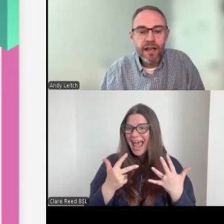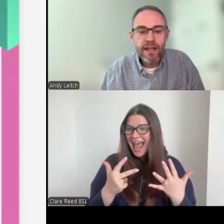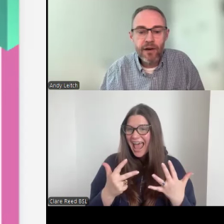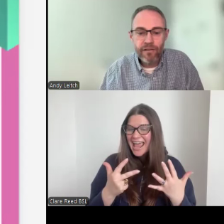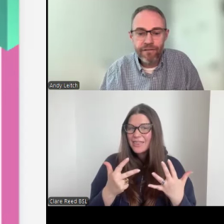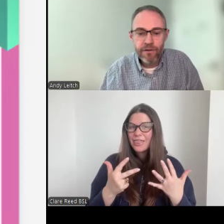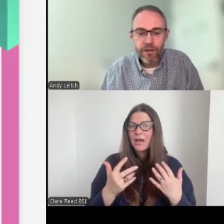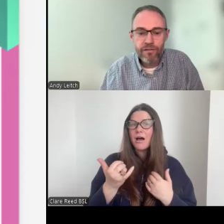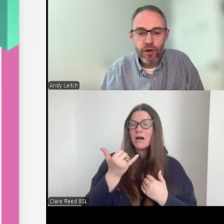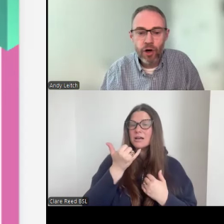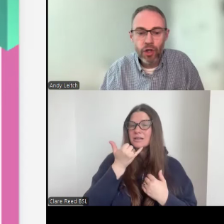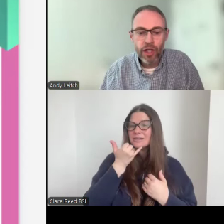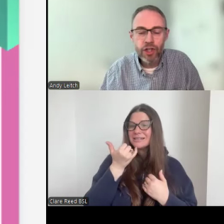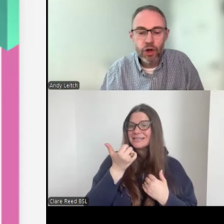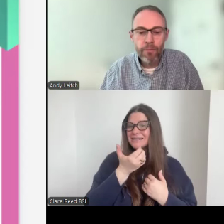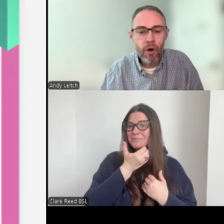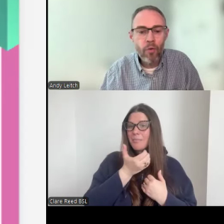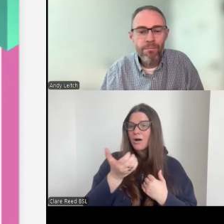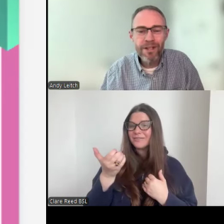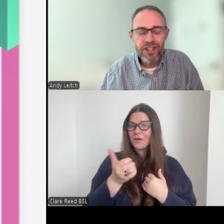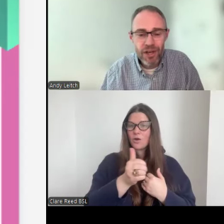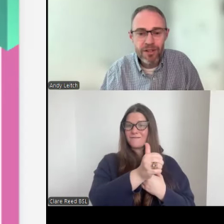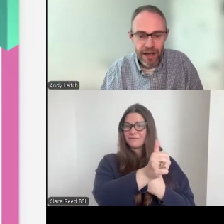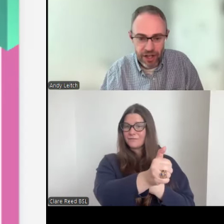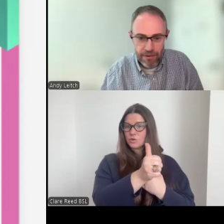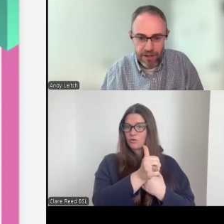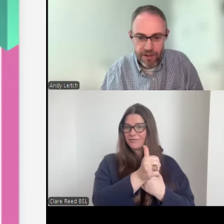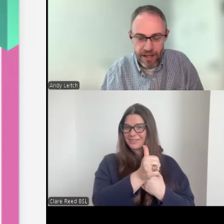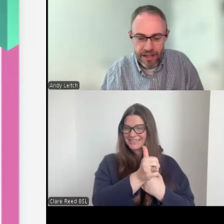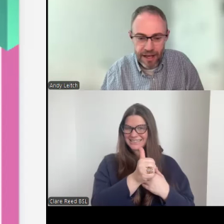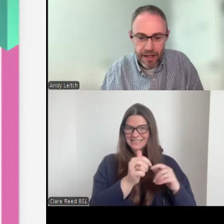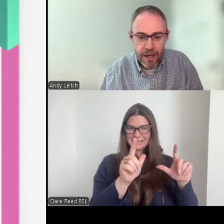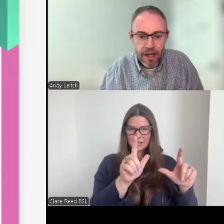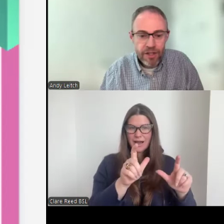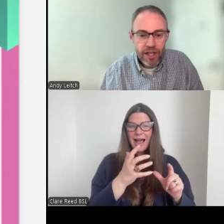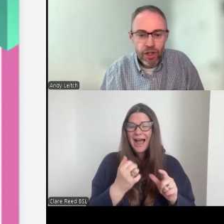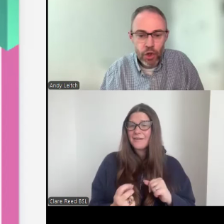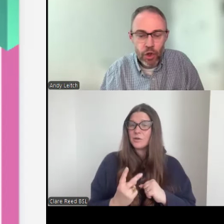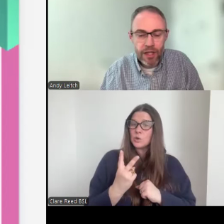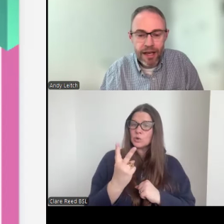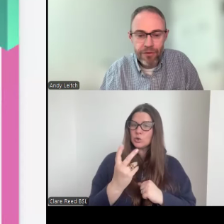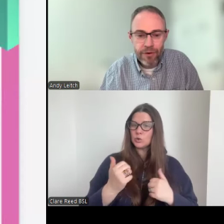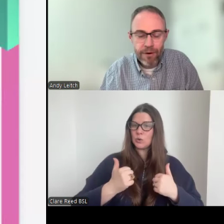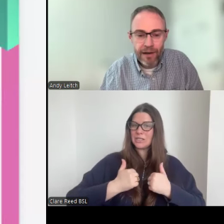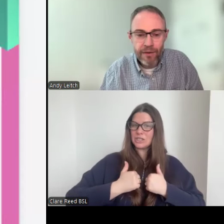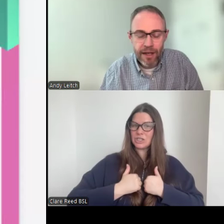taking great photos for your online shop. Not one, but two tech champions presenting that, Dean Shaw and Katherine Brown.